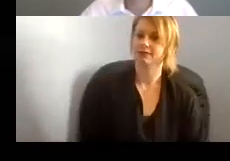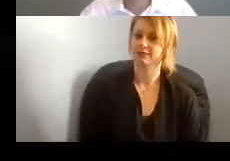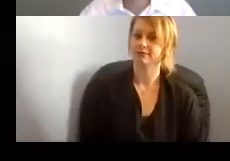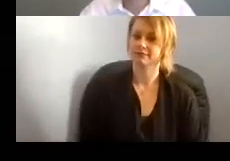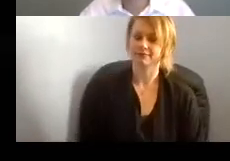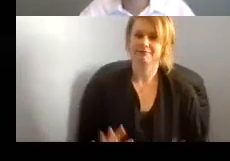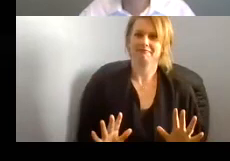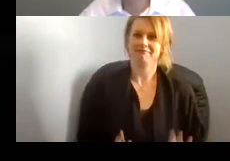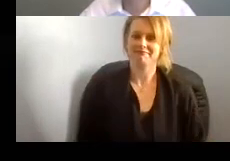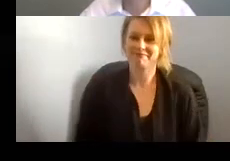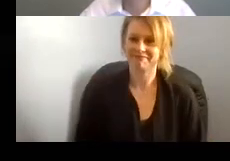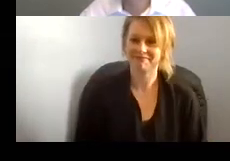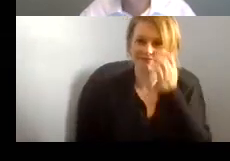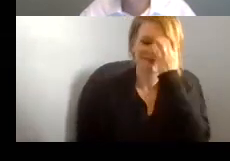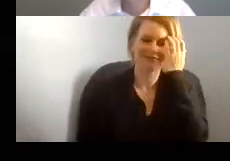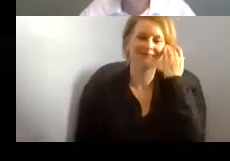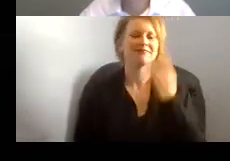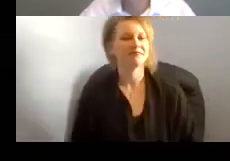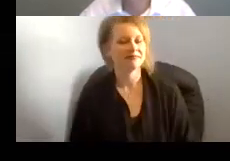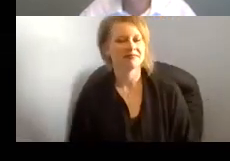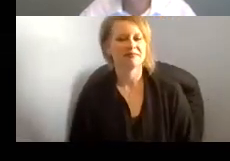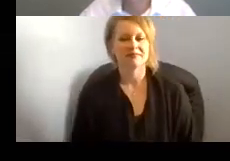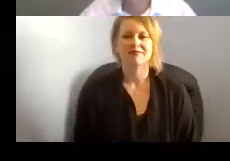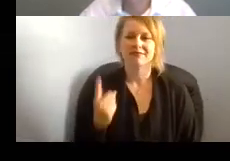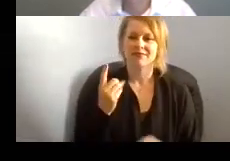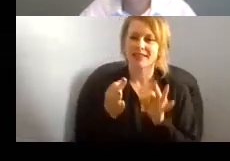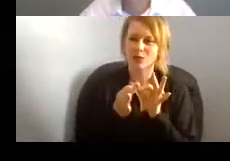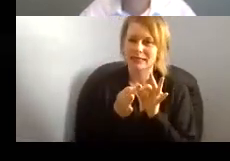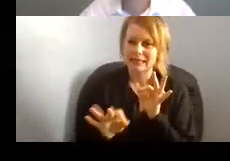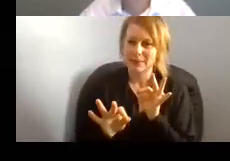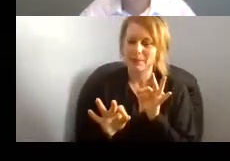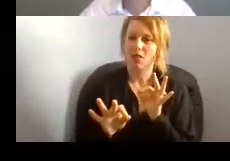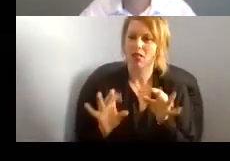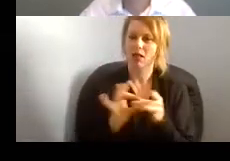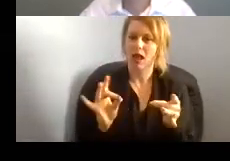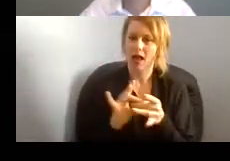So the issue is, simple comments to individuals about guilt reactions being